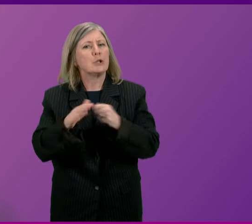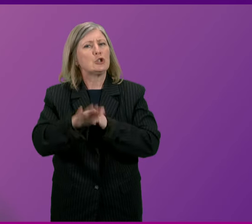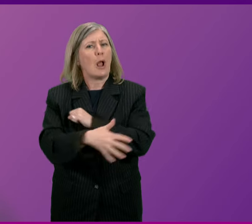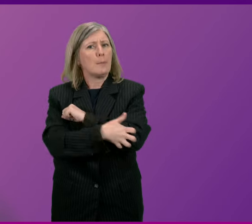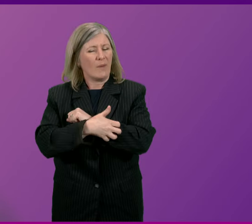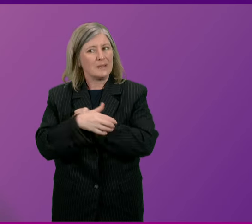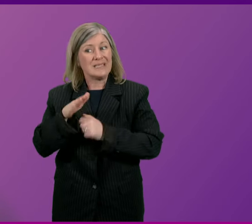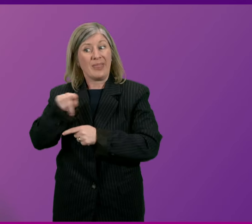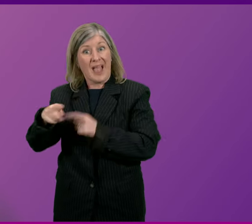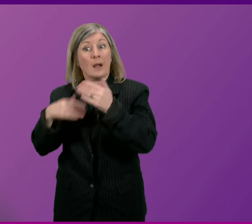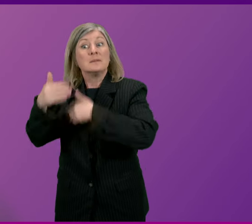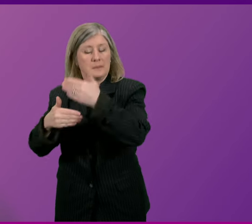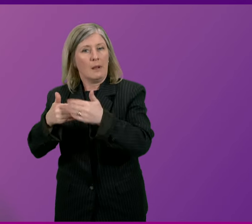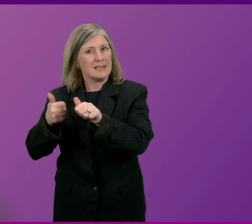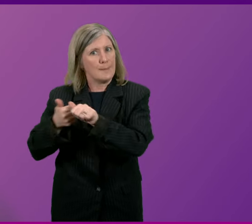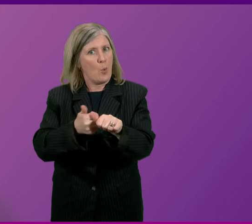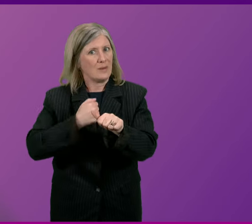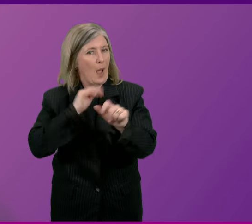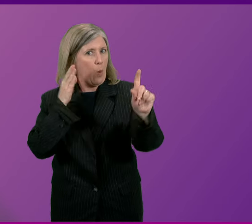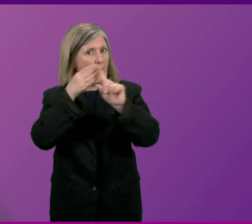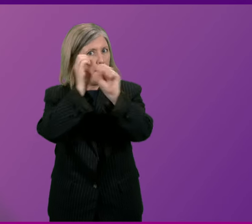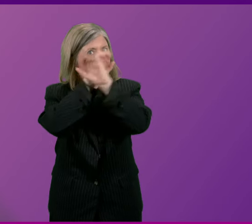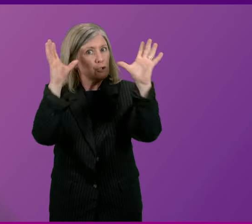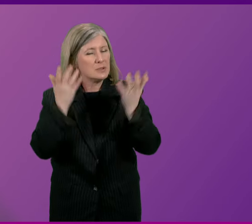I take very seriously the challenge that Mr Harvie puts to me, because I